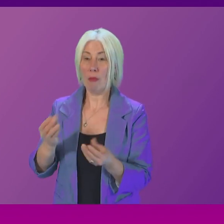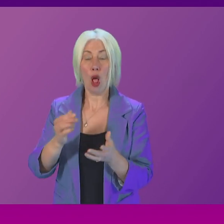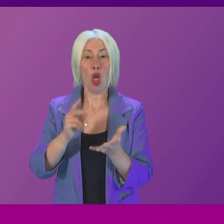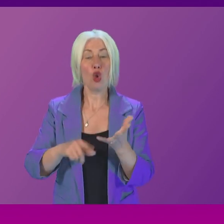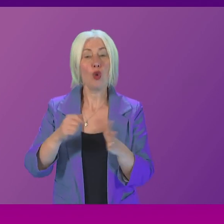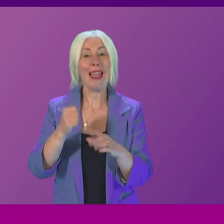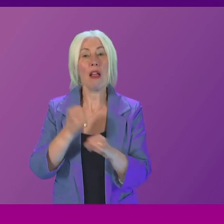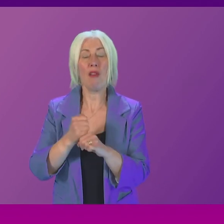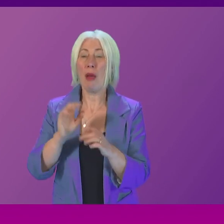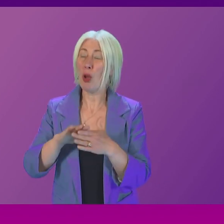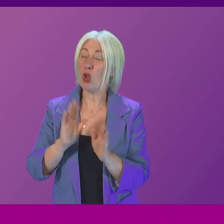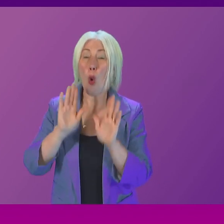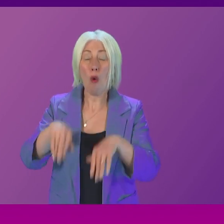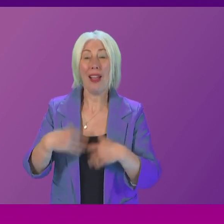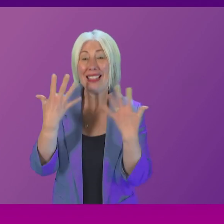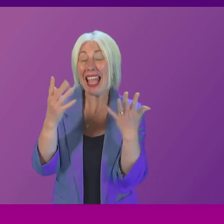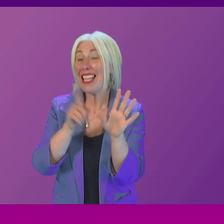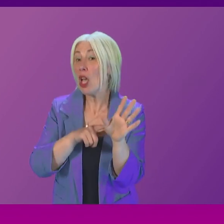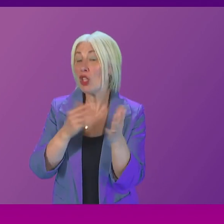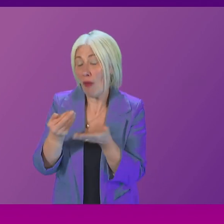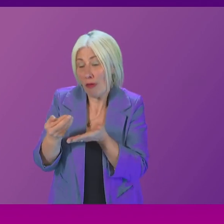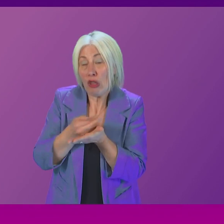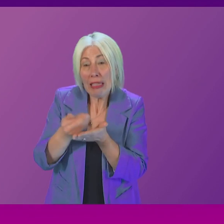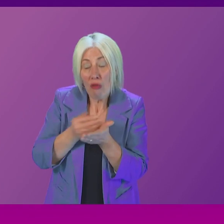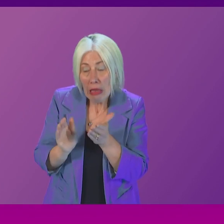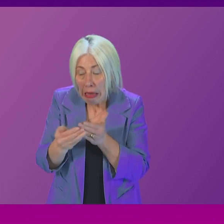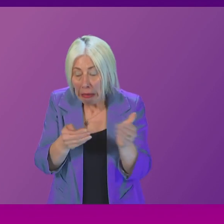Government—with its austerity for more than a decade, its cost of living crisis and its